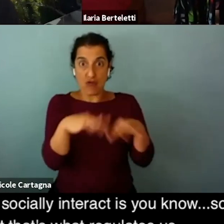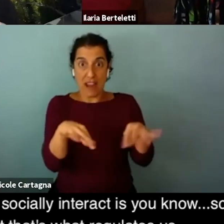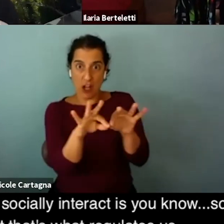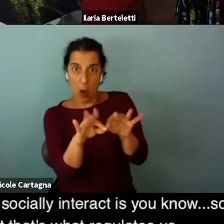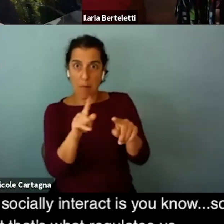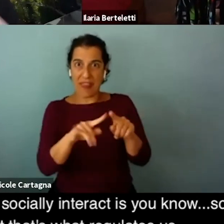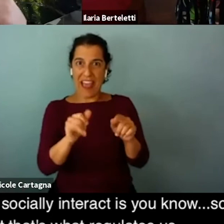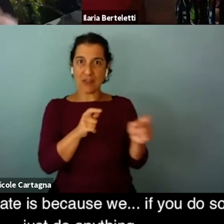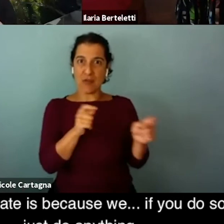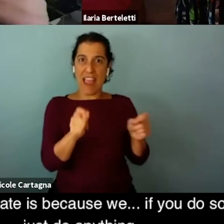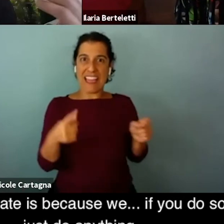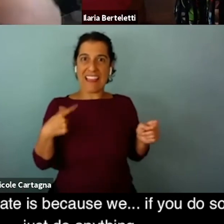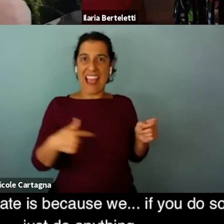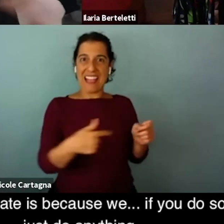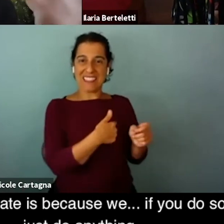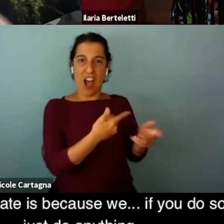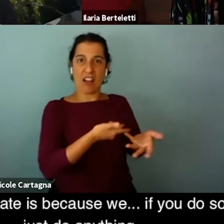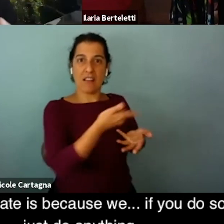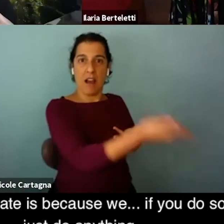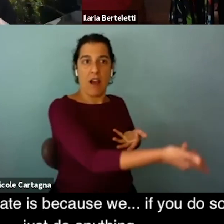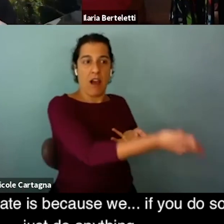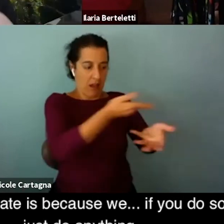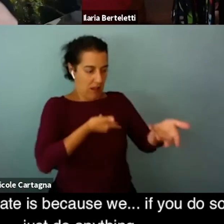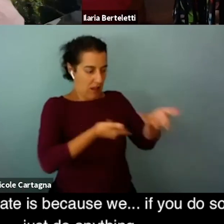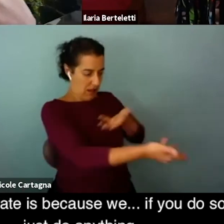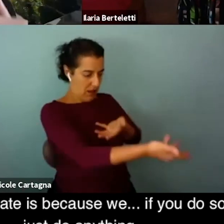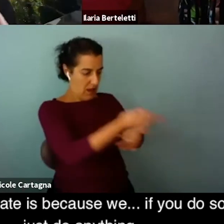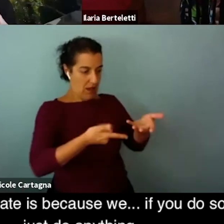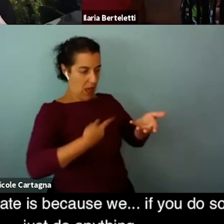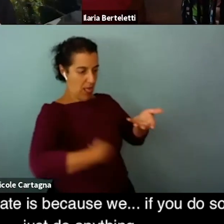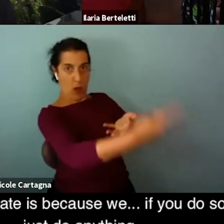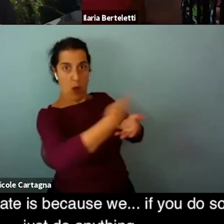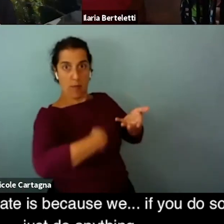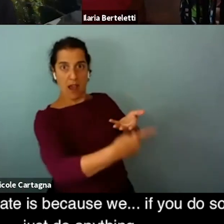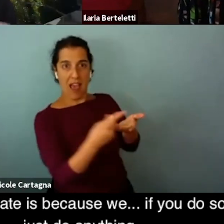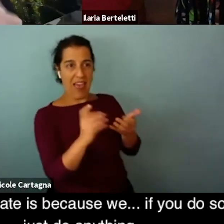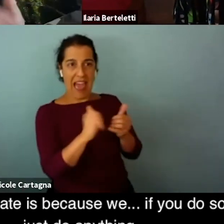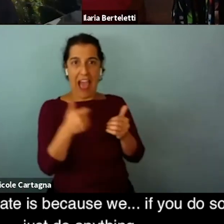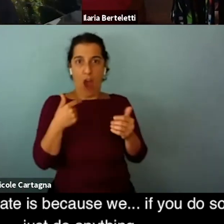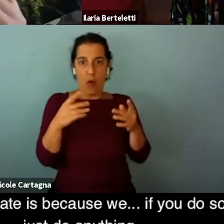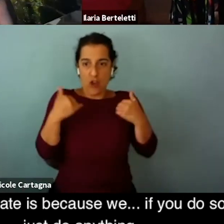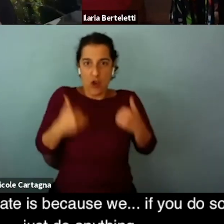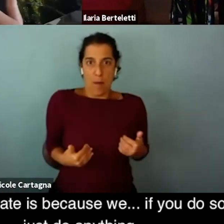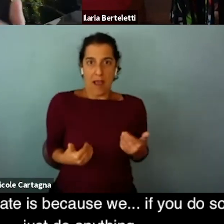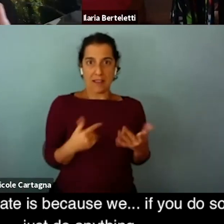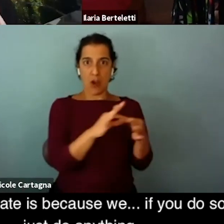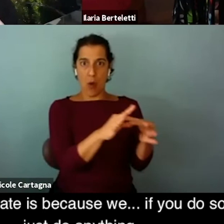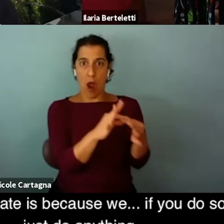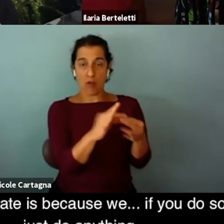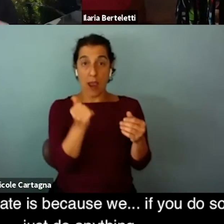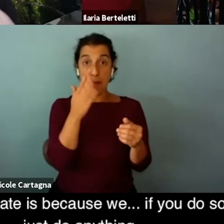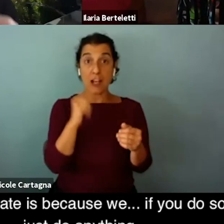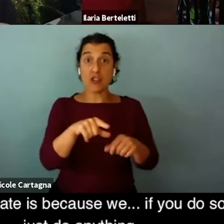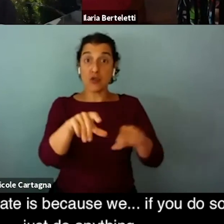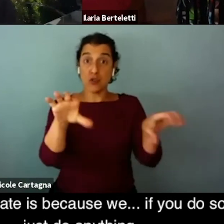us you know that's how humans cooperate is because we we you know if you do something in society